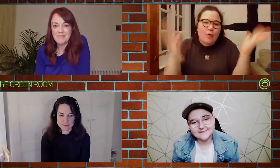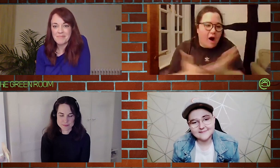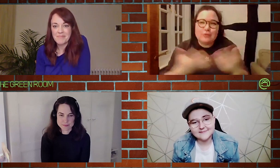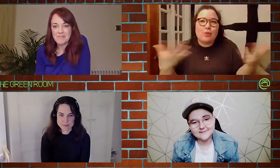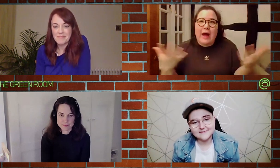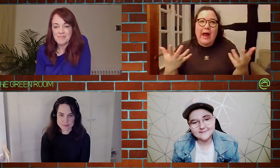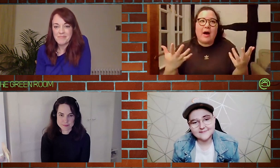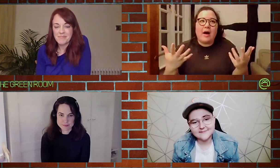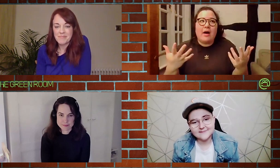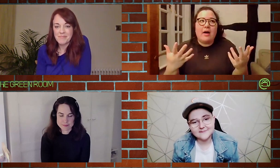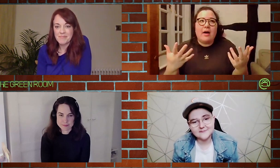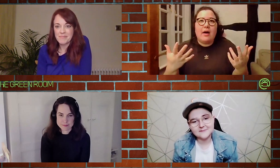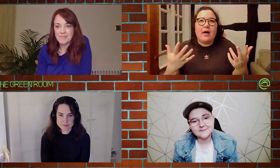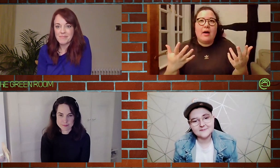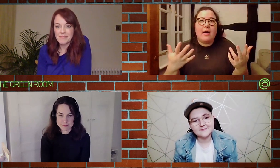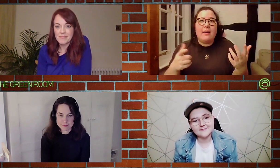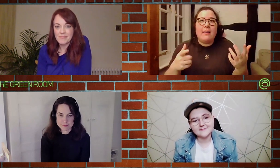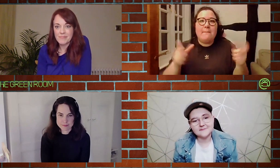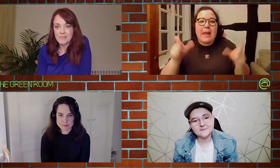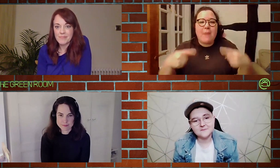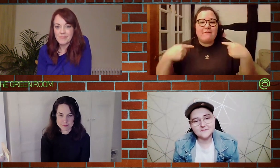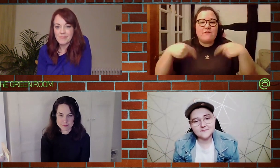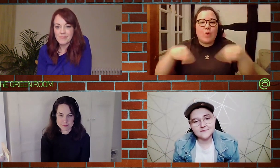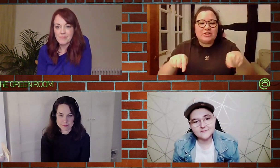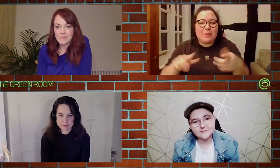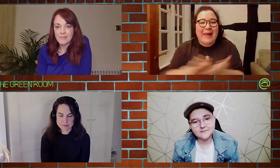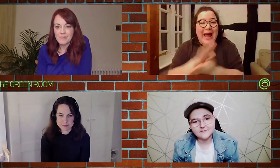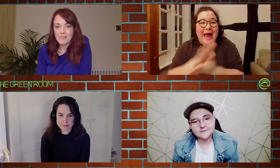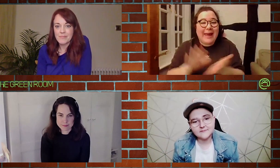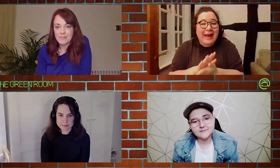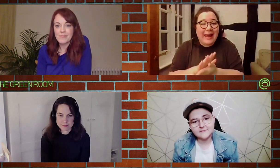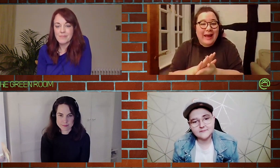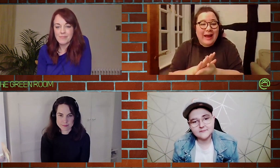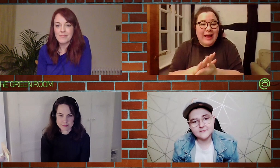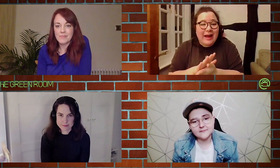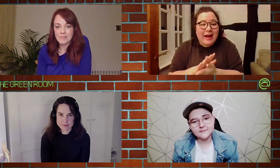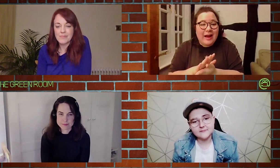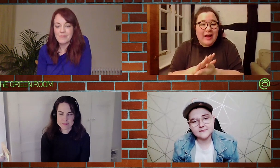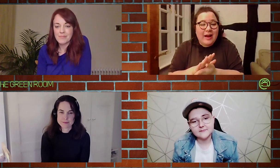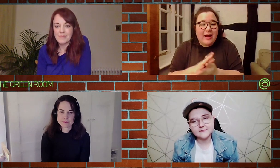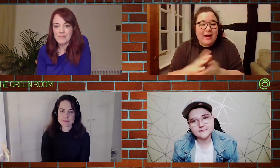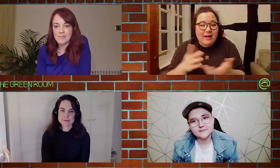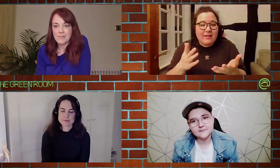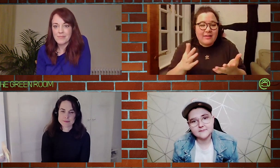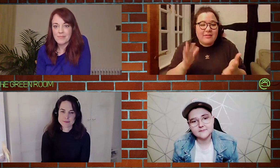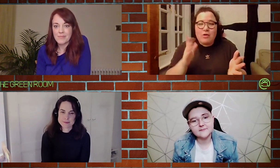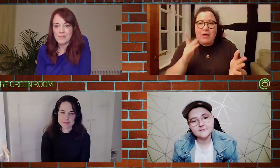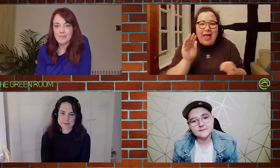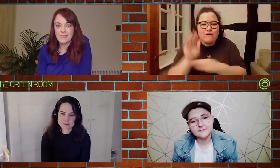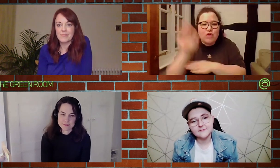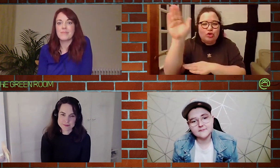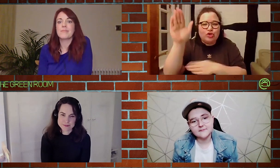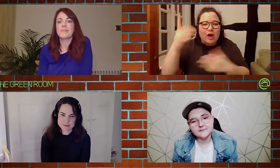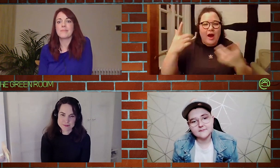So it's a weird world that I've imagined where people are forced to be happy. So